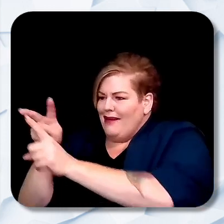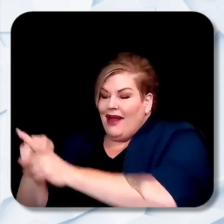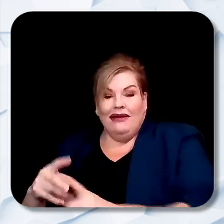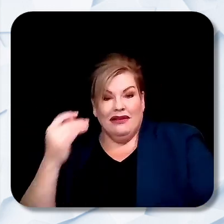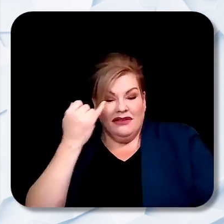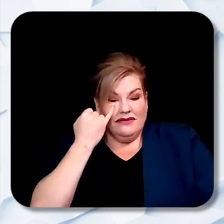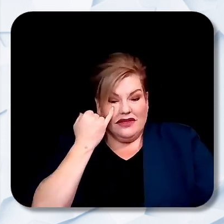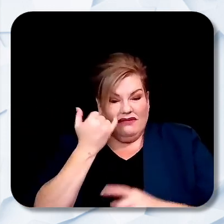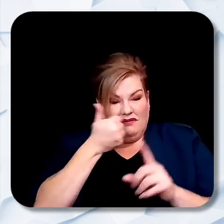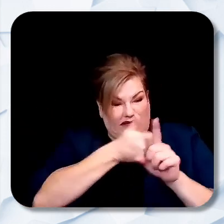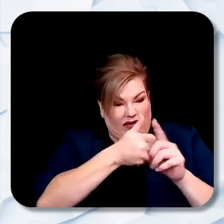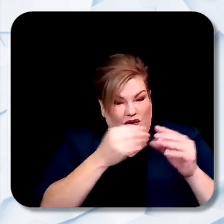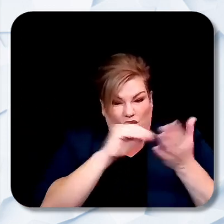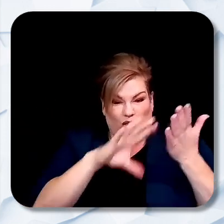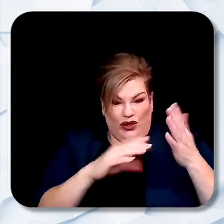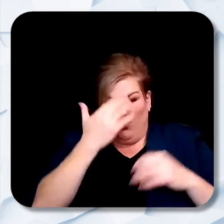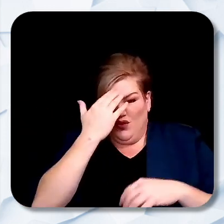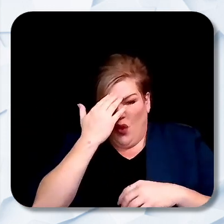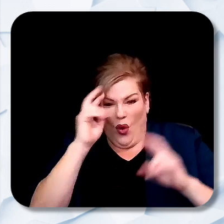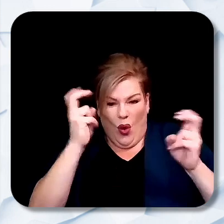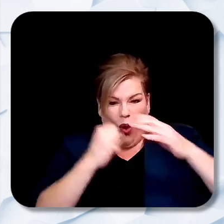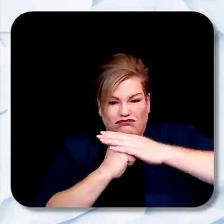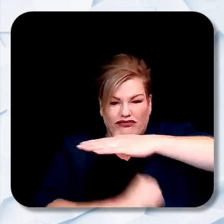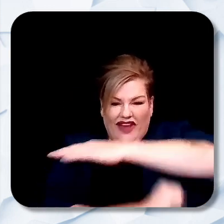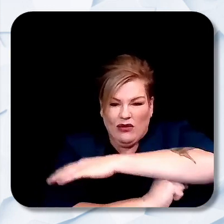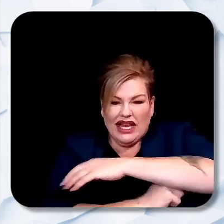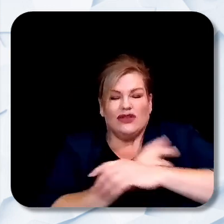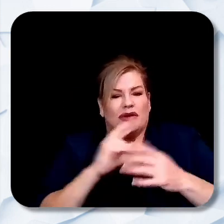impactful decision-making decision making that's gonna help support your health. That